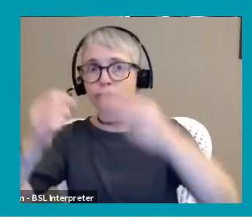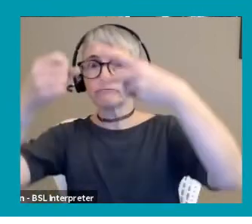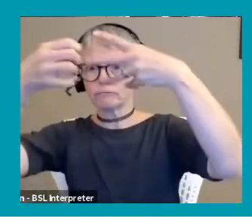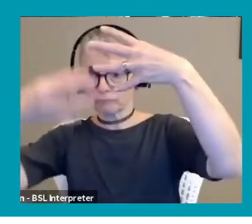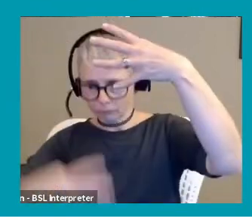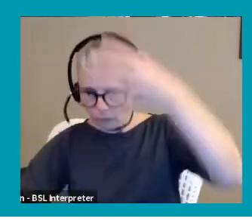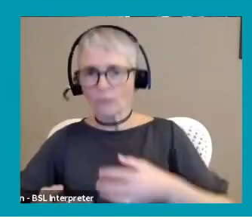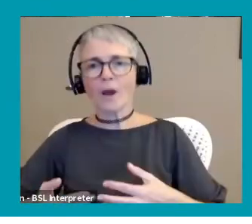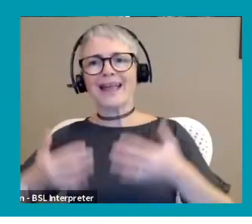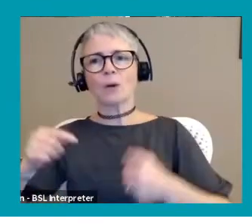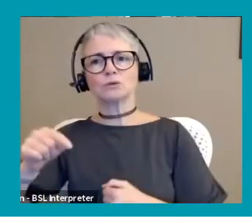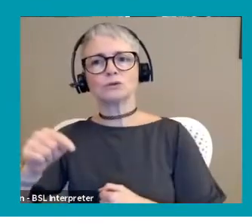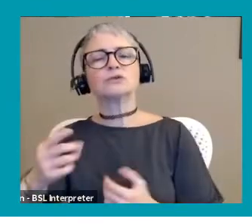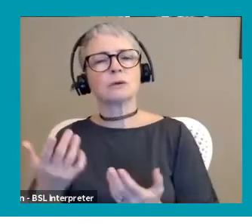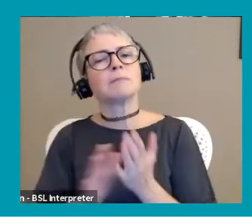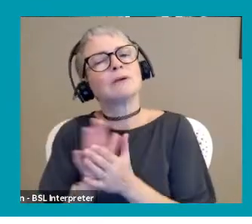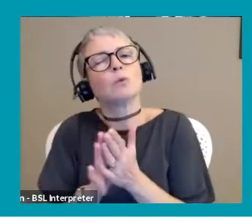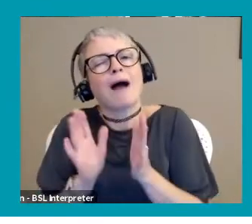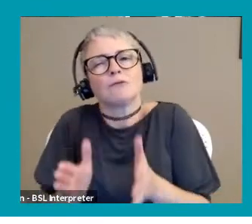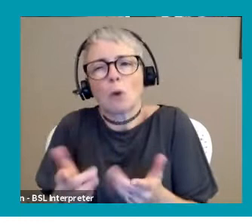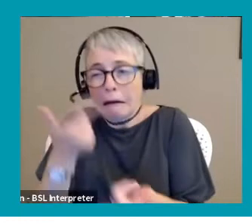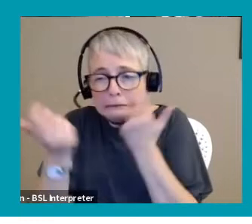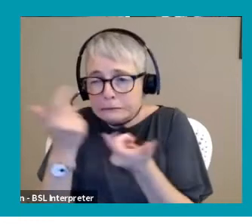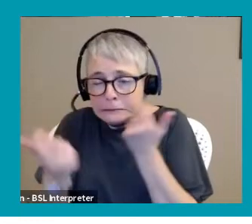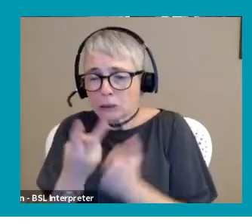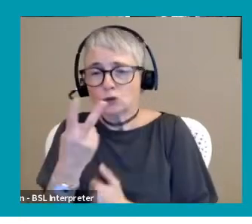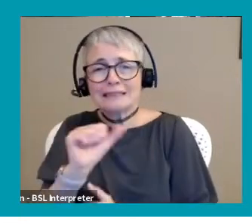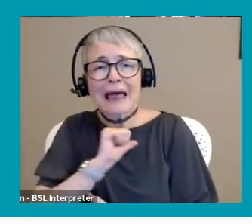So you don't have to look through 20,000 jobs. You can sort through it.